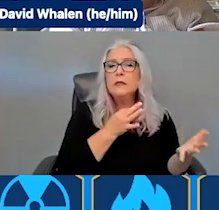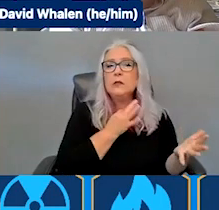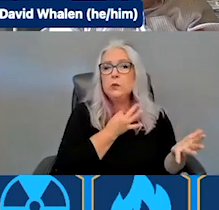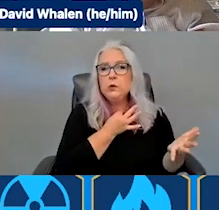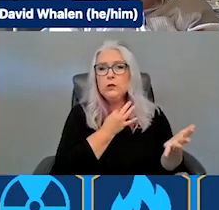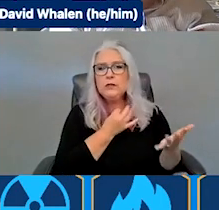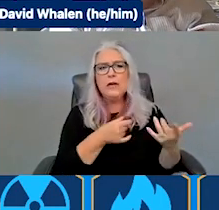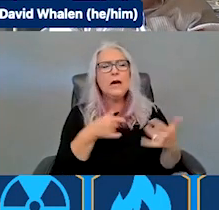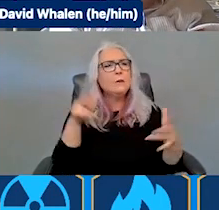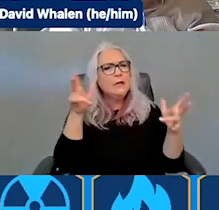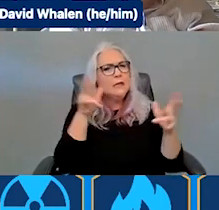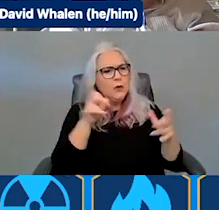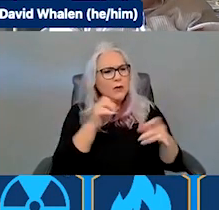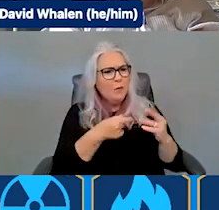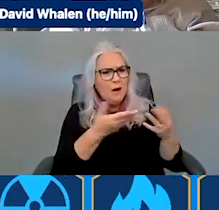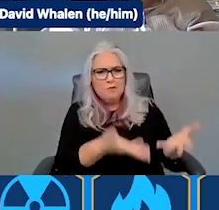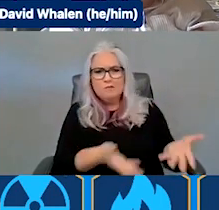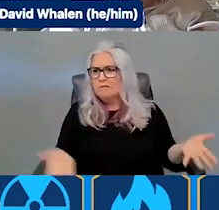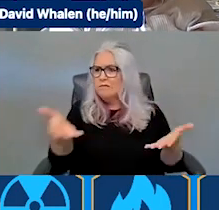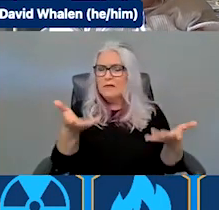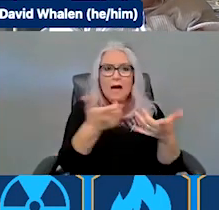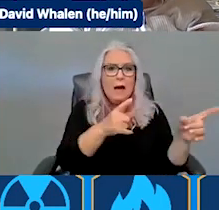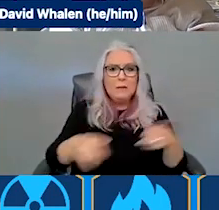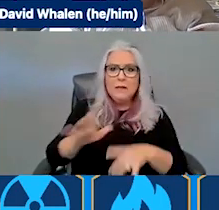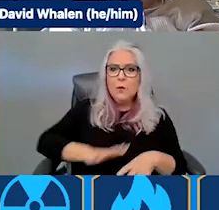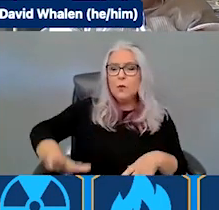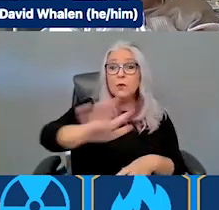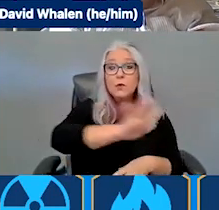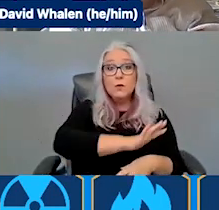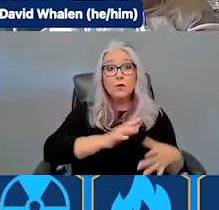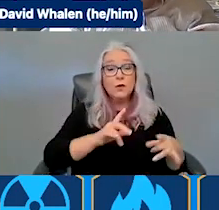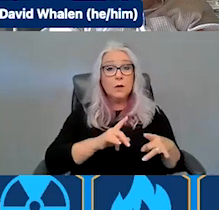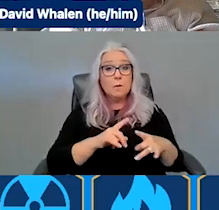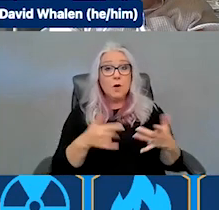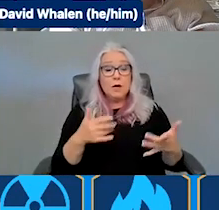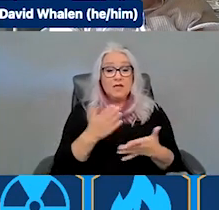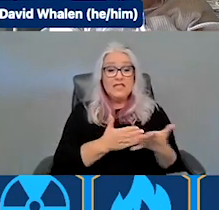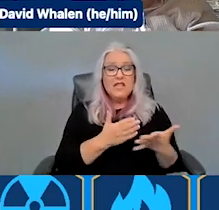anecdotally I heard about this happening throughout the country and yet you know there was some news coverage of it but it did